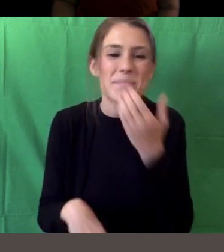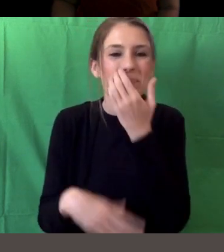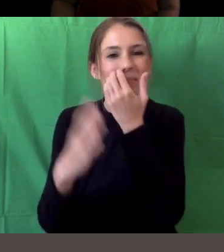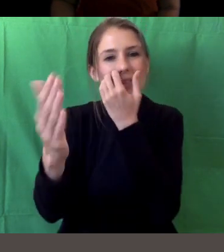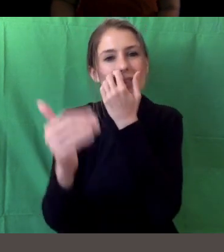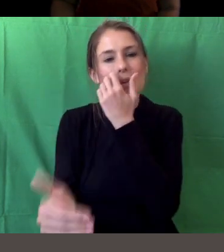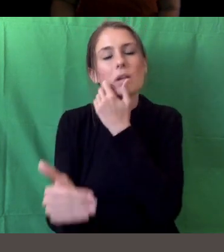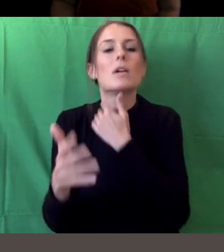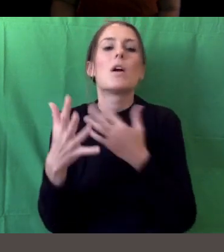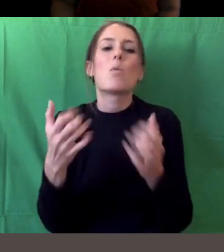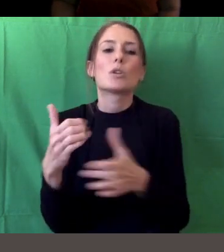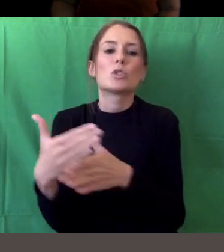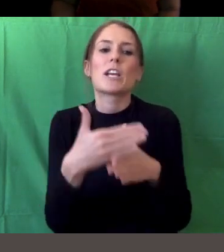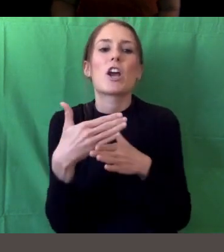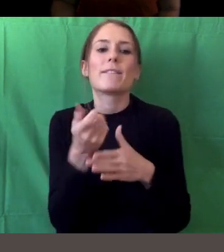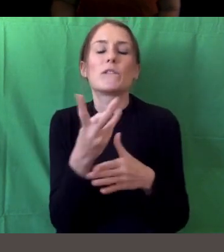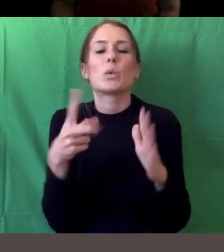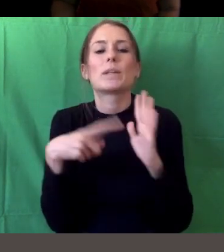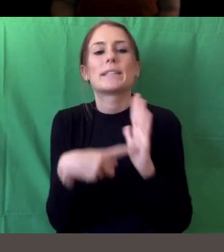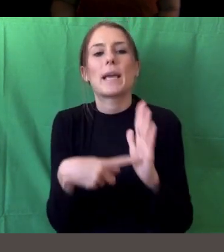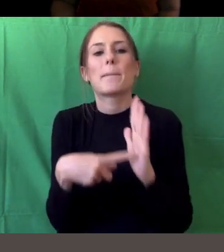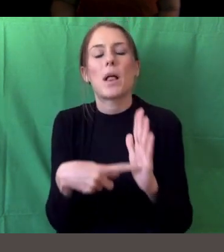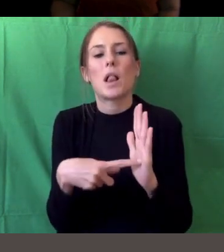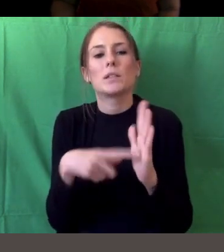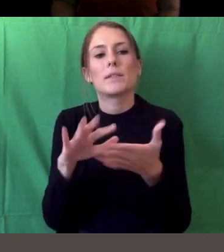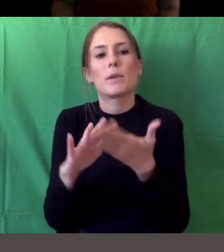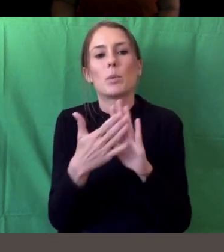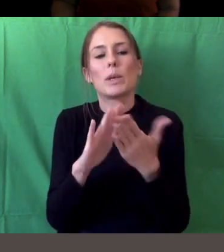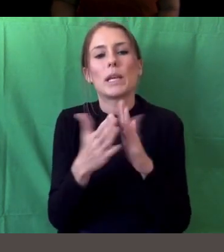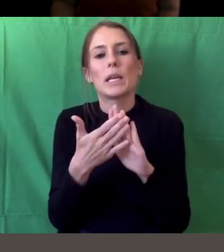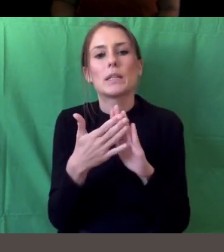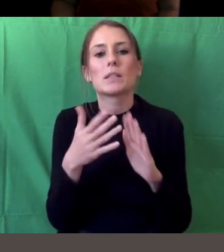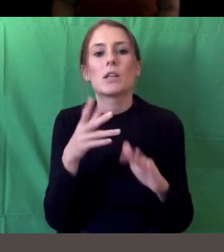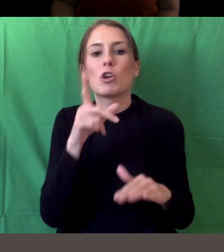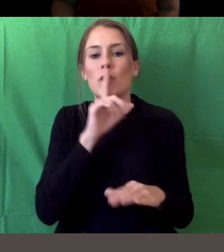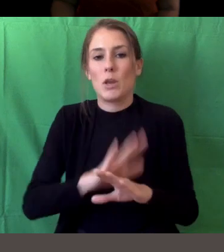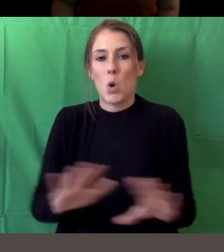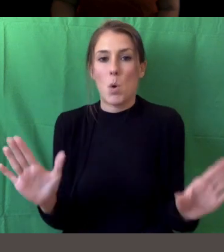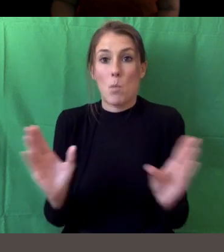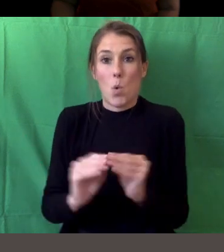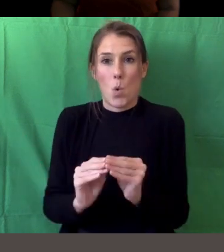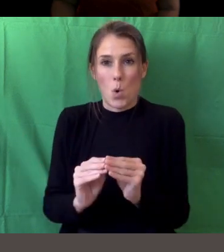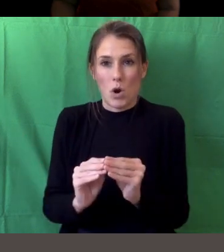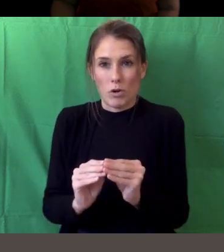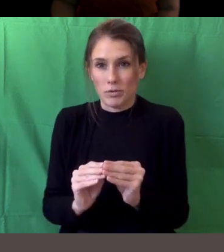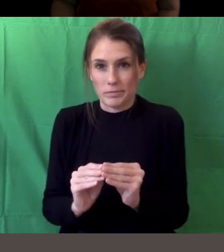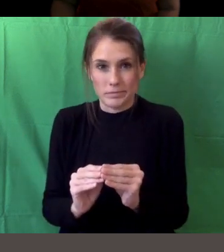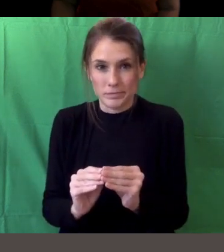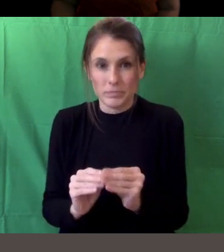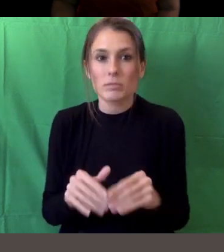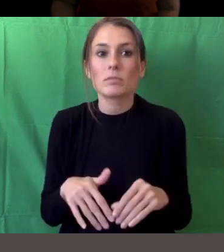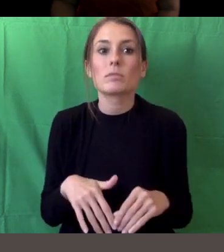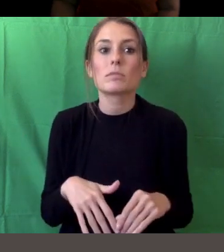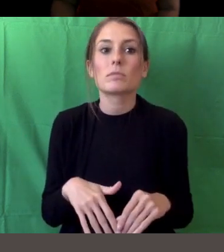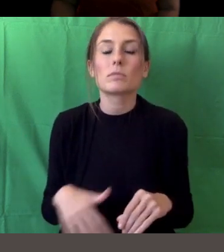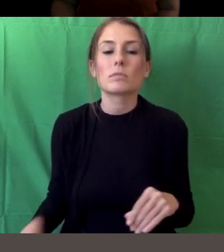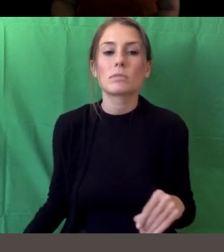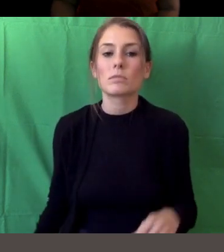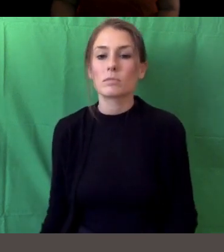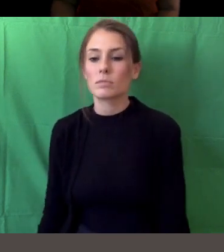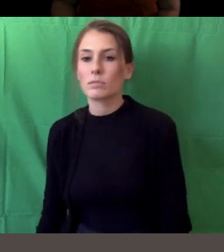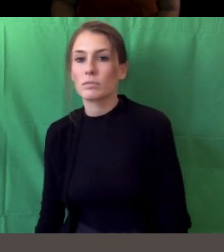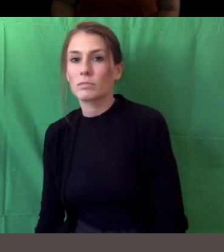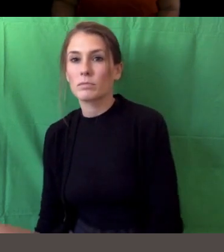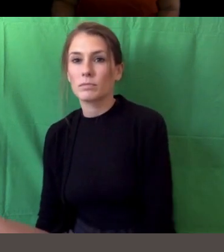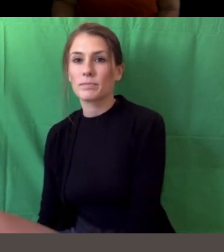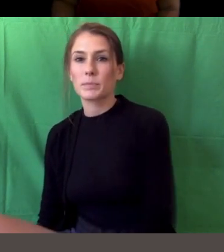I'd like to share a few examples of communities that are no longer existing.